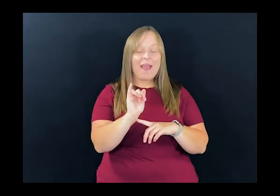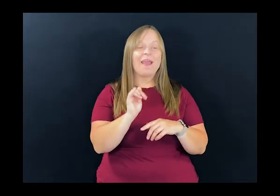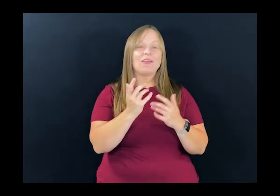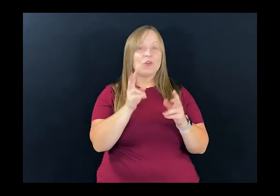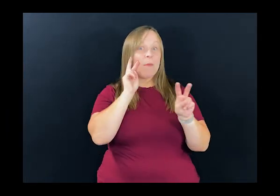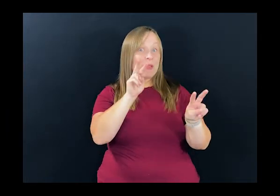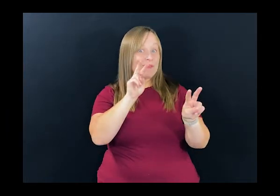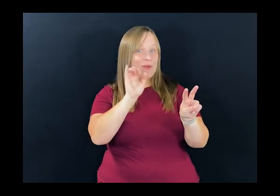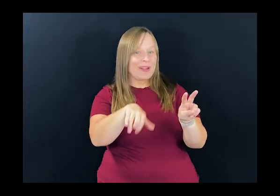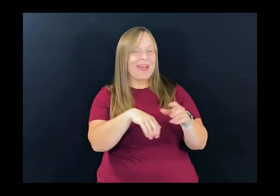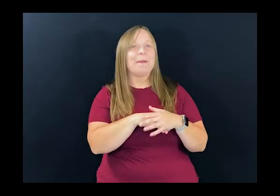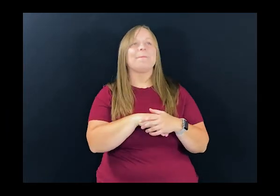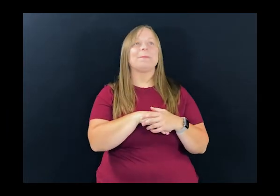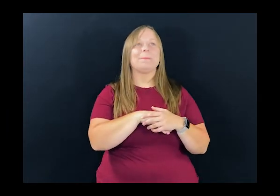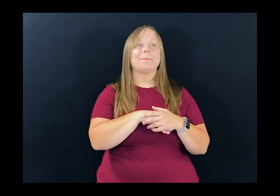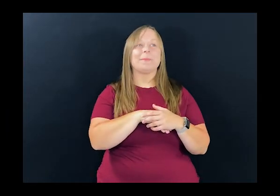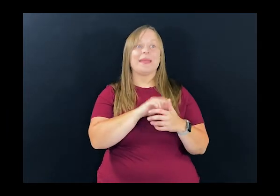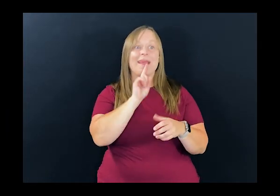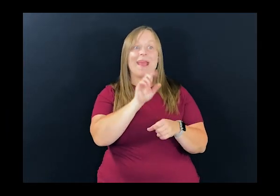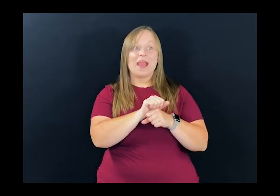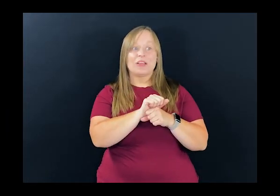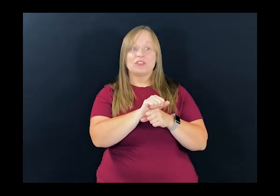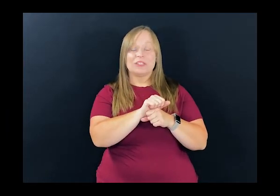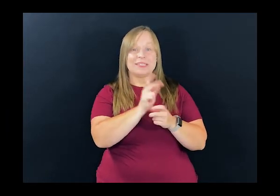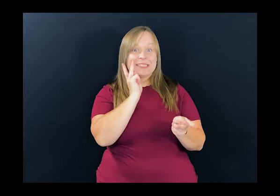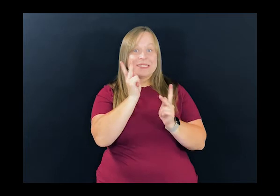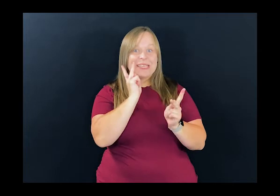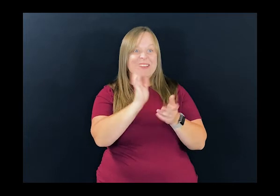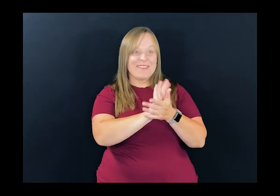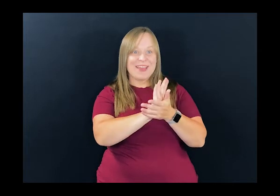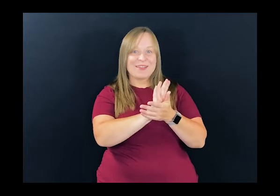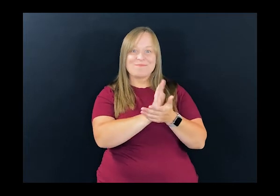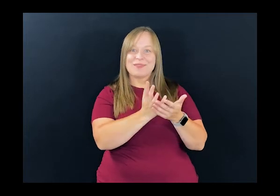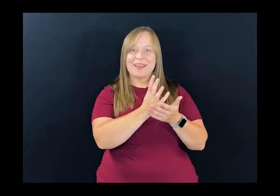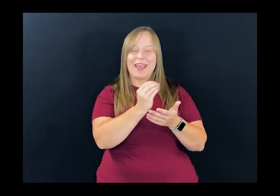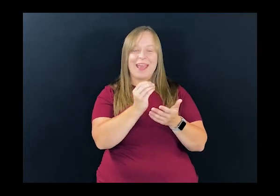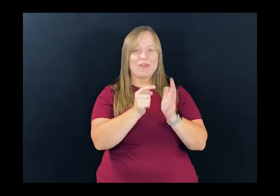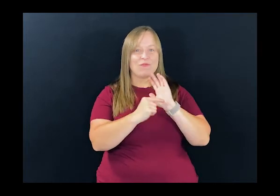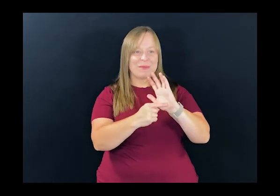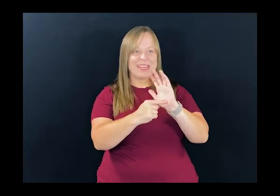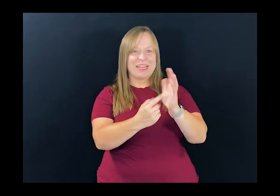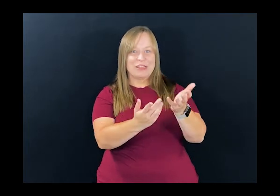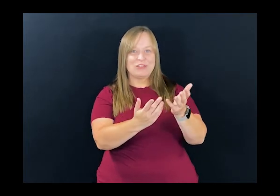So I'm looking forward to that and actually seeing films and seeing the representation